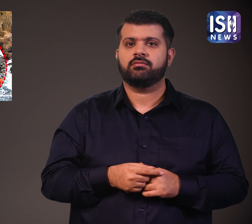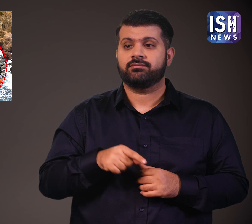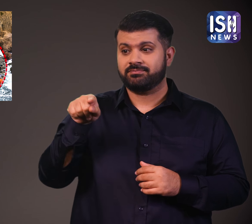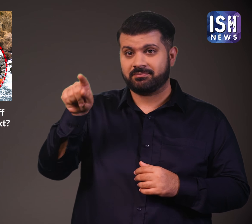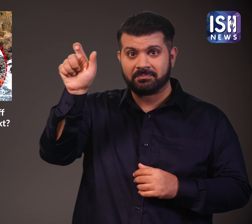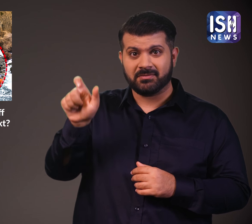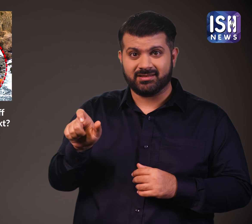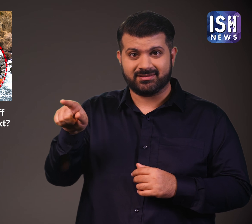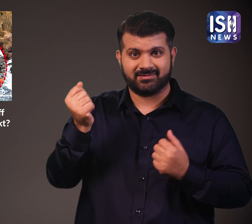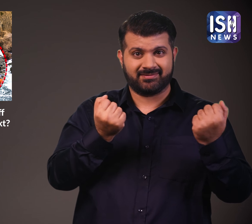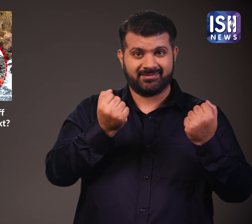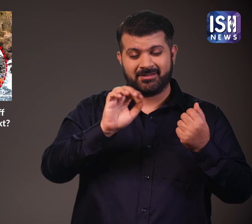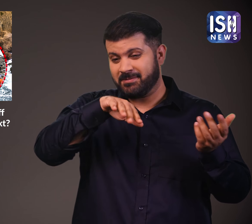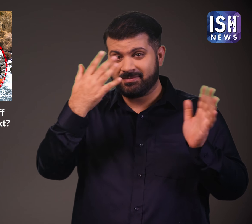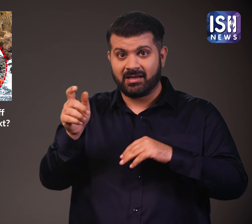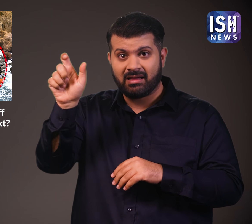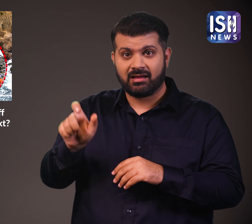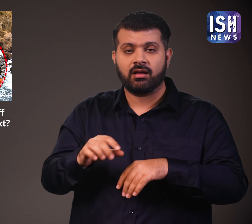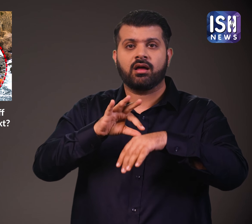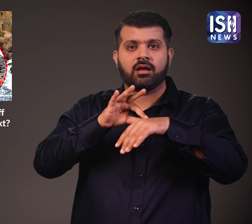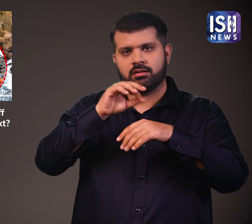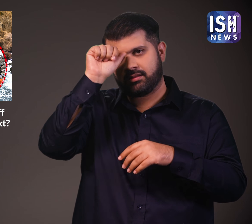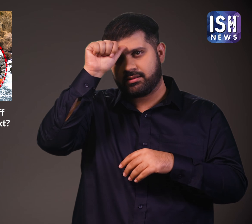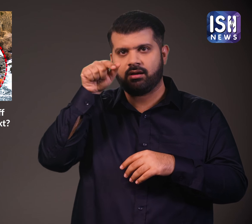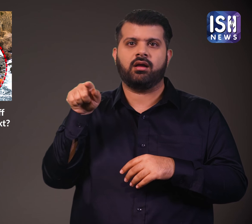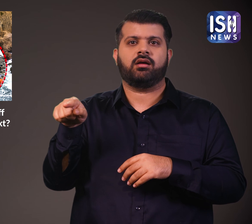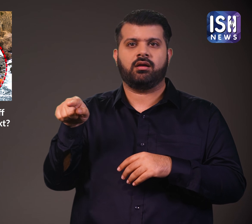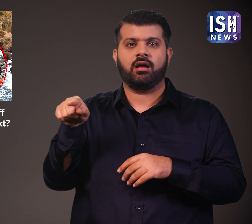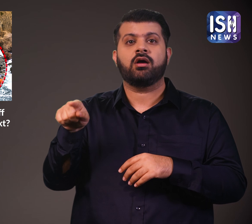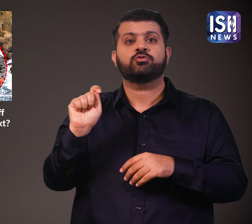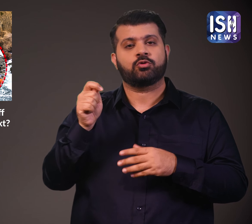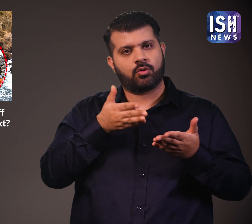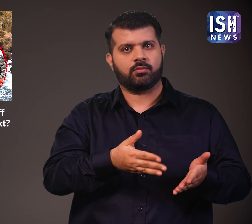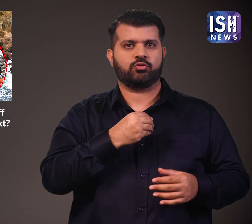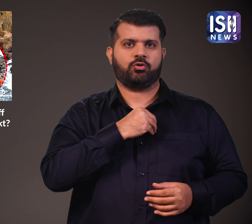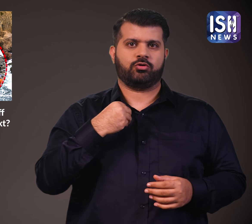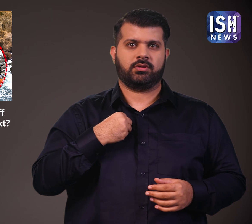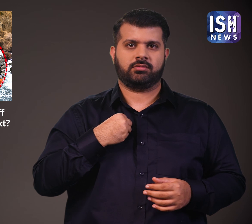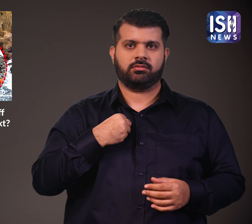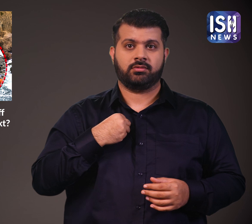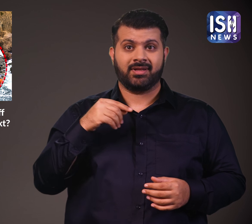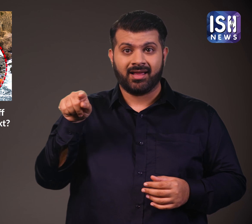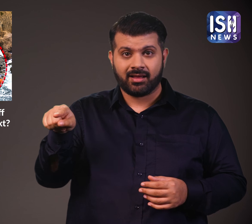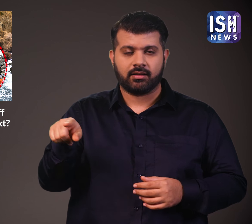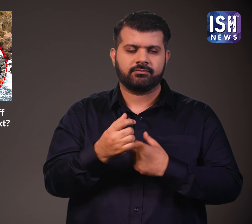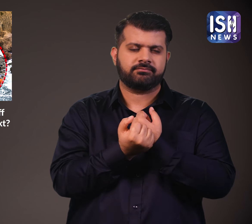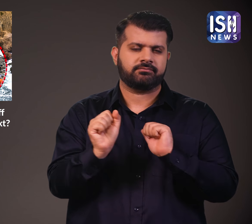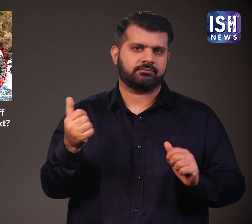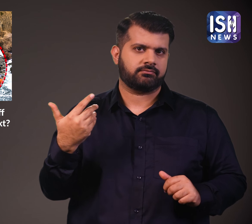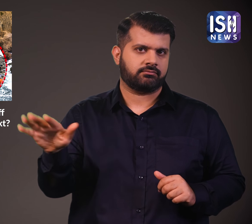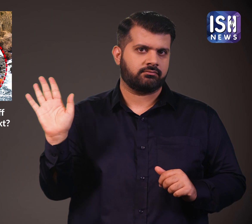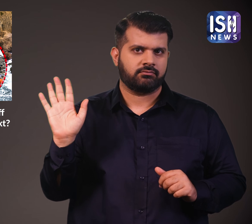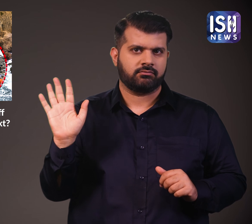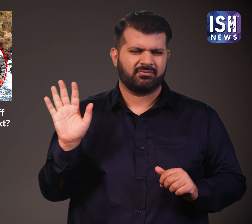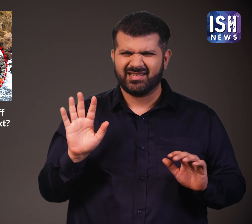dismissed all charges against an Indian-origin doctor whose car plunged off a cliff.